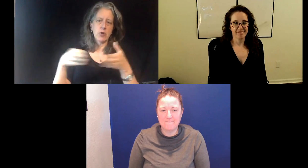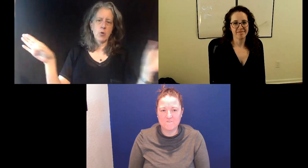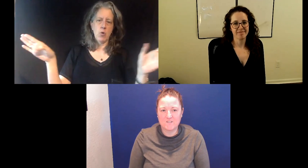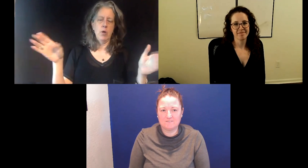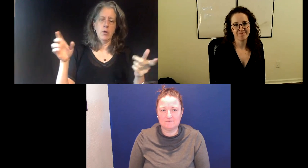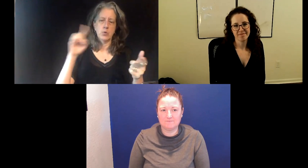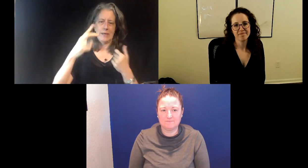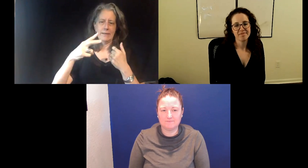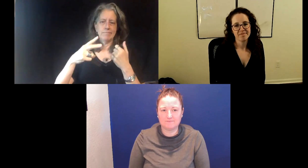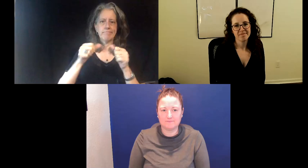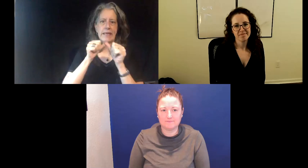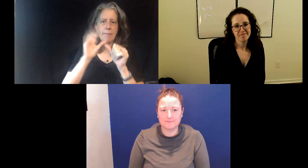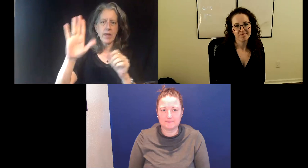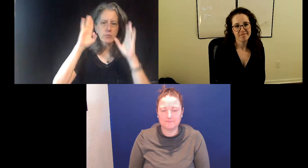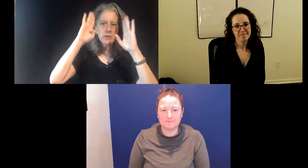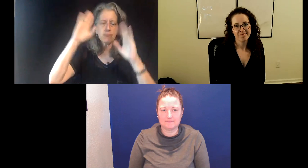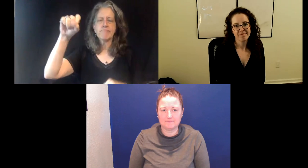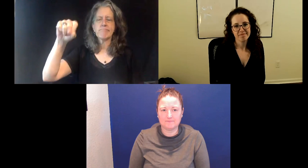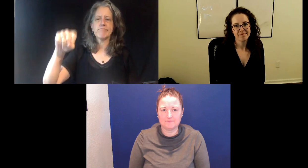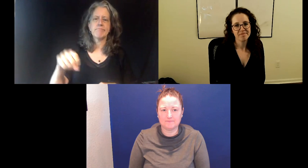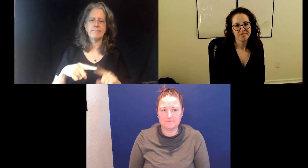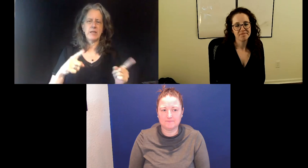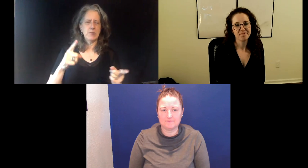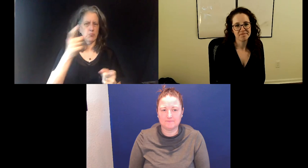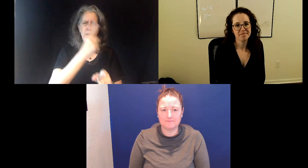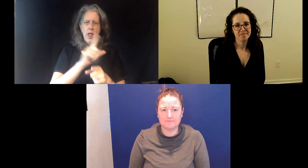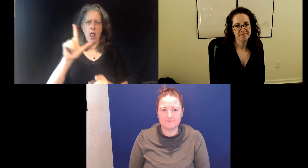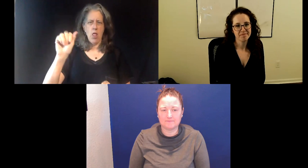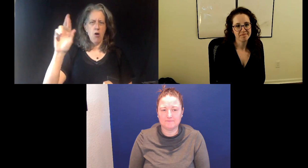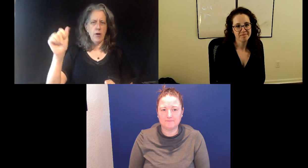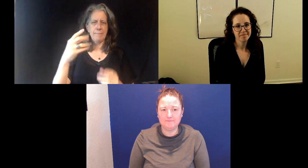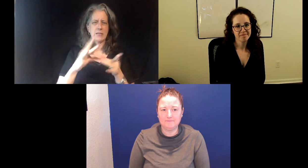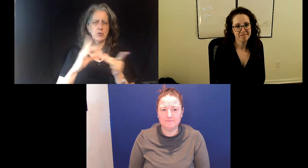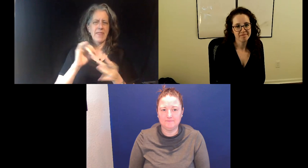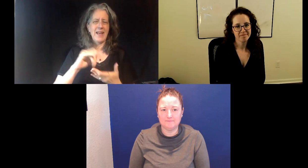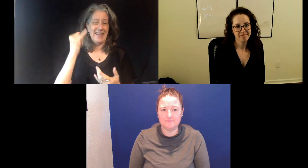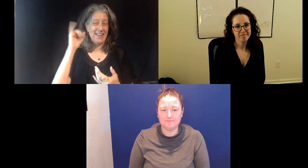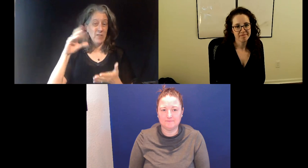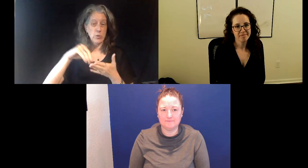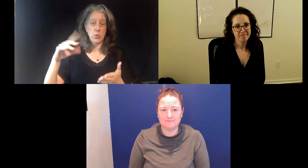you know as far as like you know teaching um the deaf in general attention is key you know like